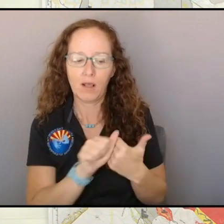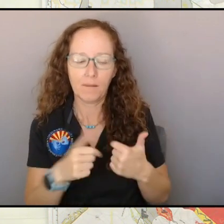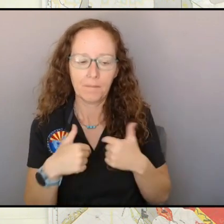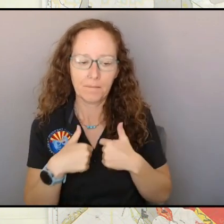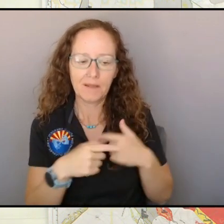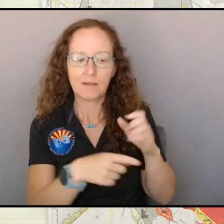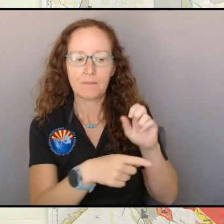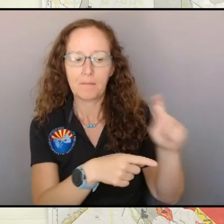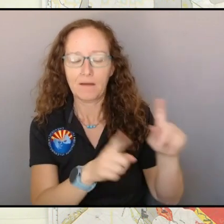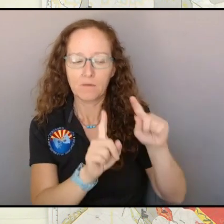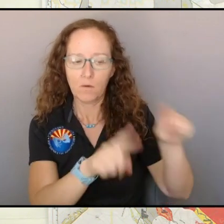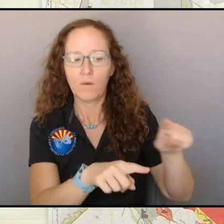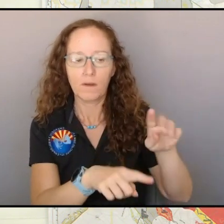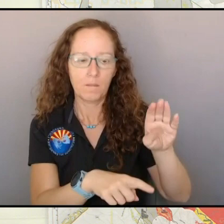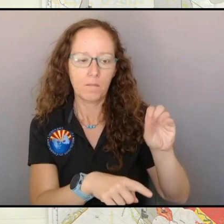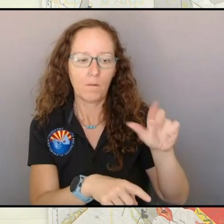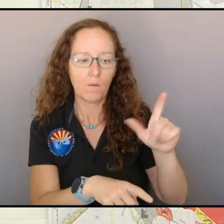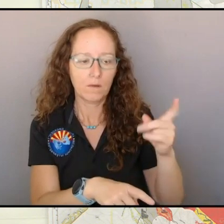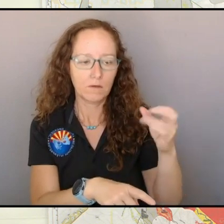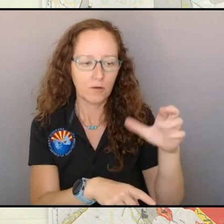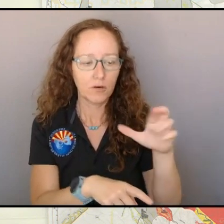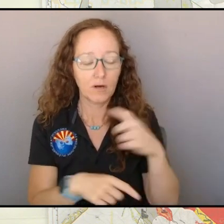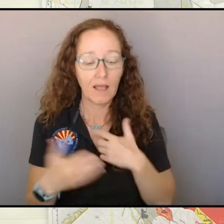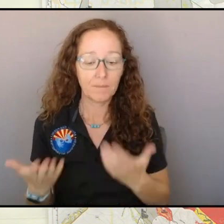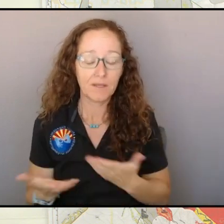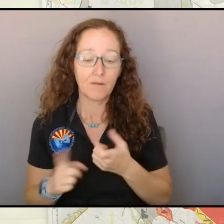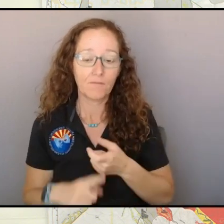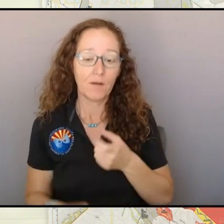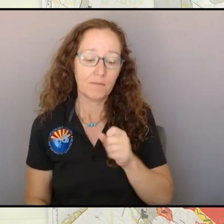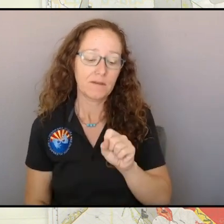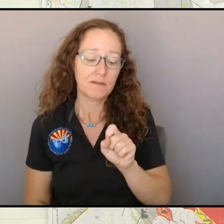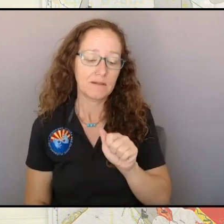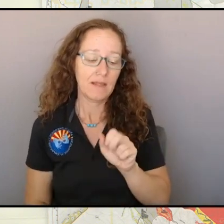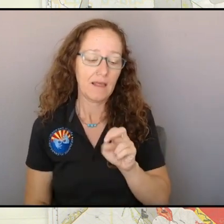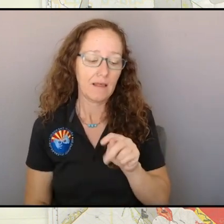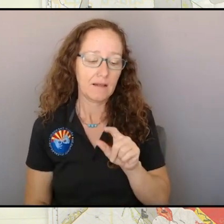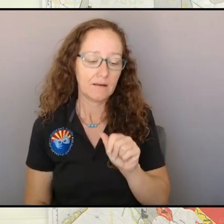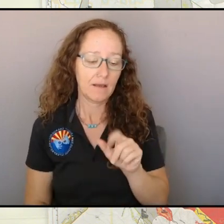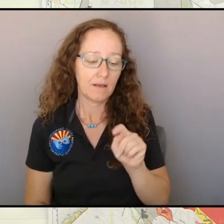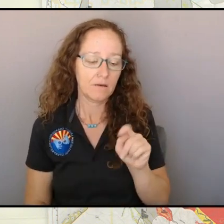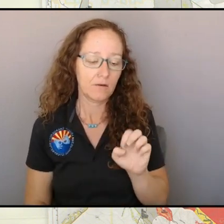to work the fire for the next couple of weeks and we're going to do a weather update for you and we'll start out